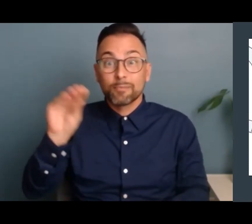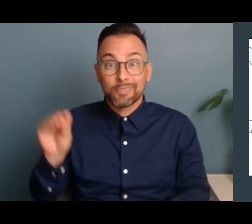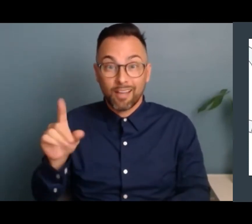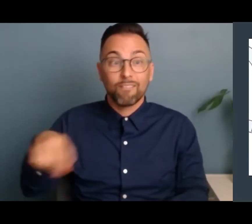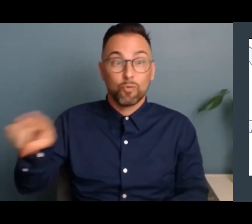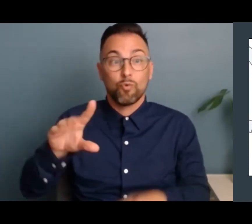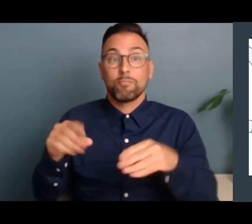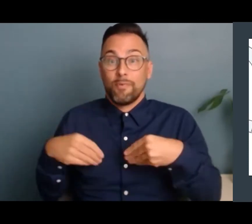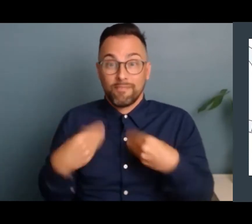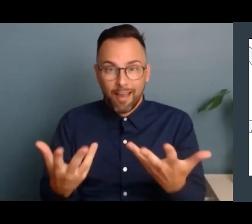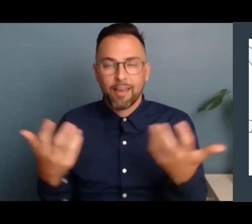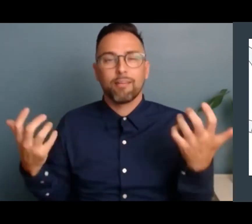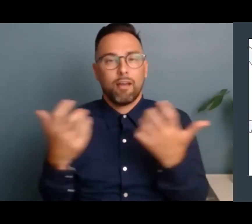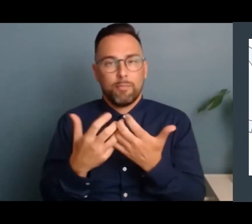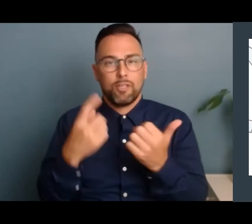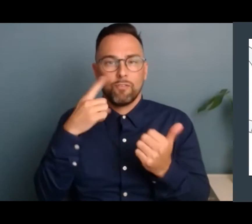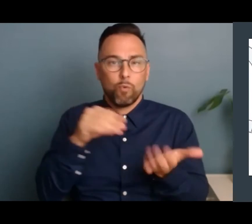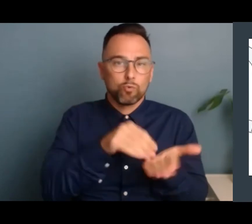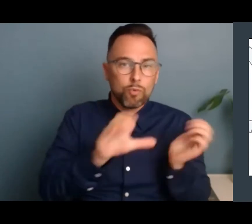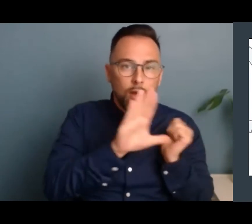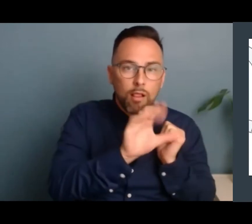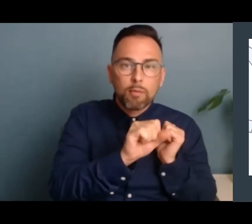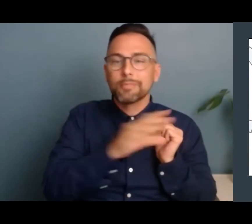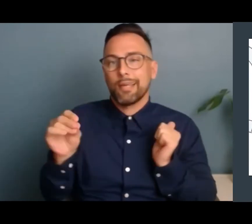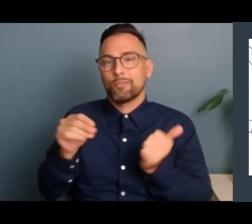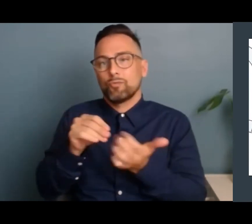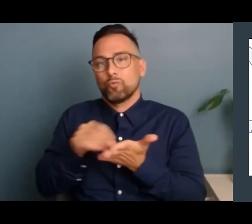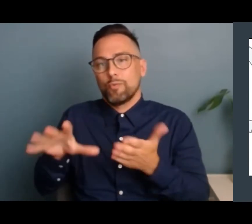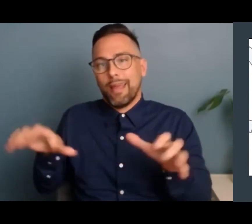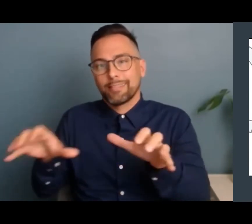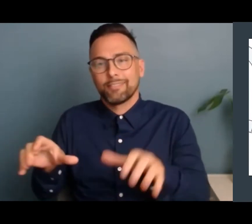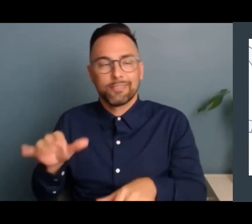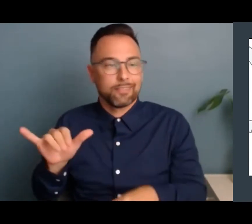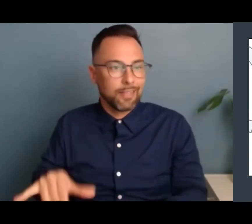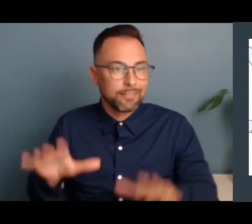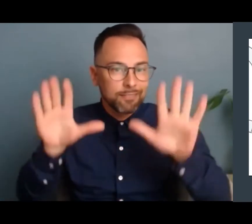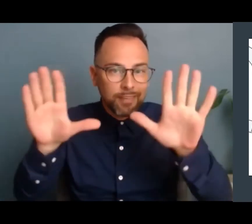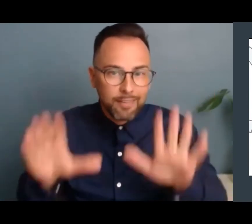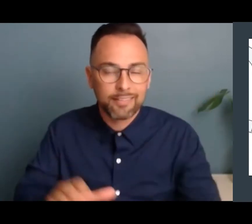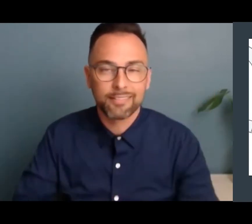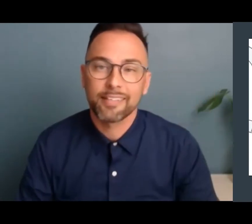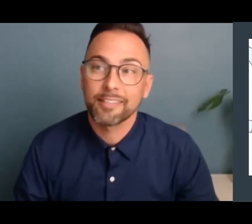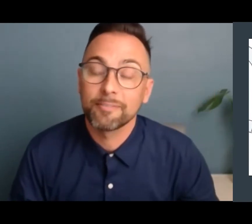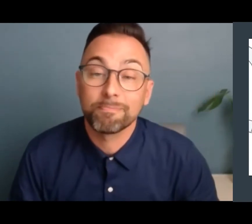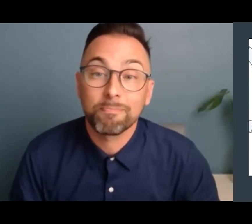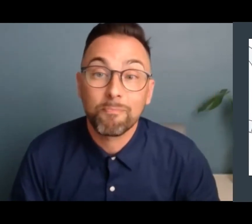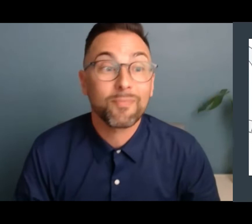86% of you provide accommodations for student clubs and student activities. That does come across as fantastic.